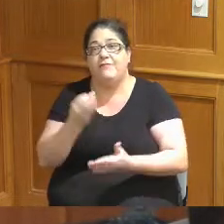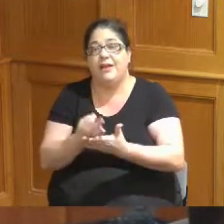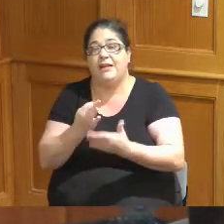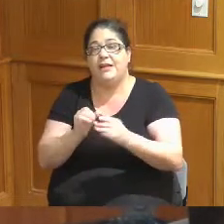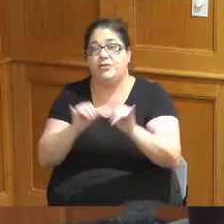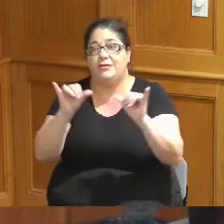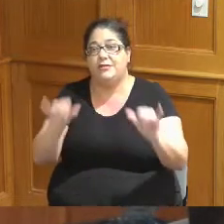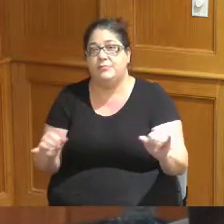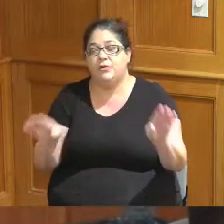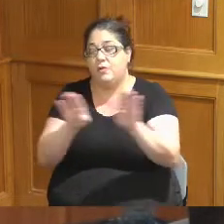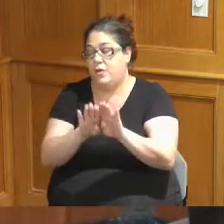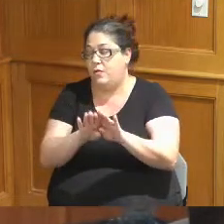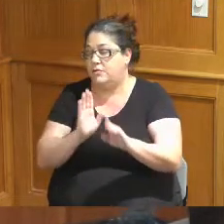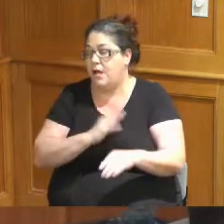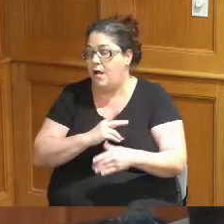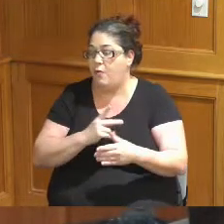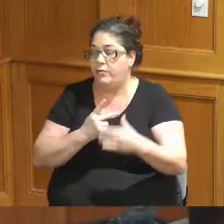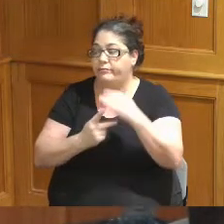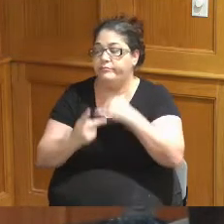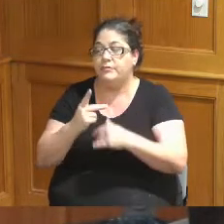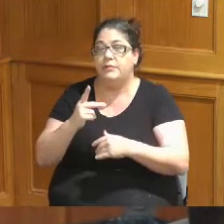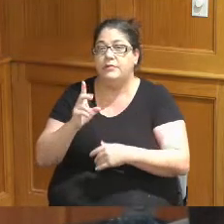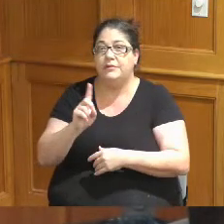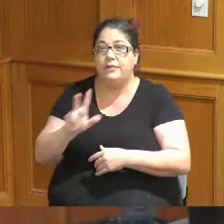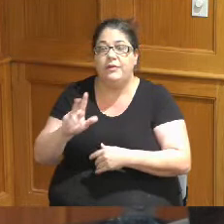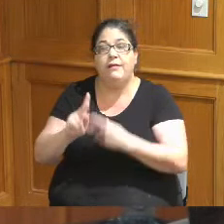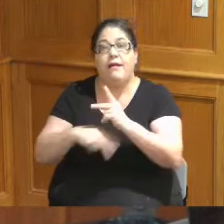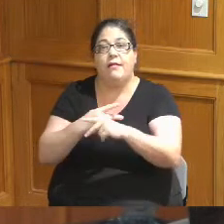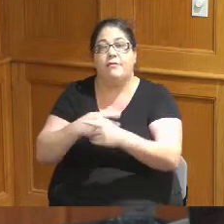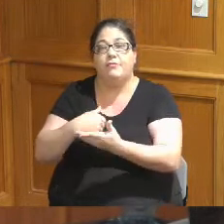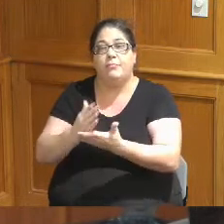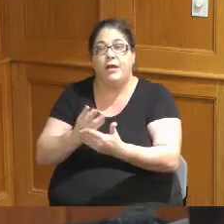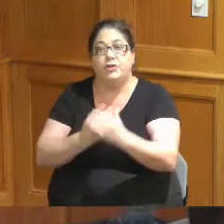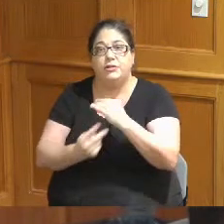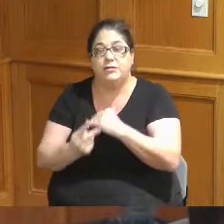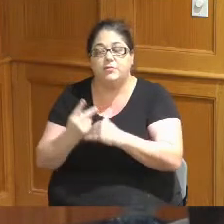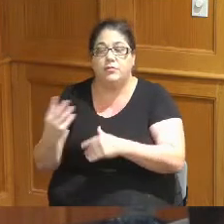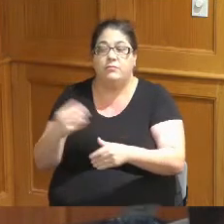or decrease the respective project budgets and this legislation is to capture that and